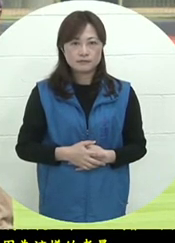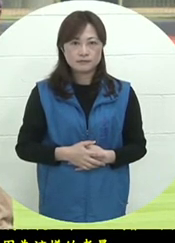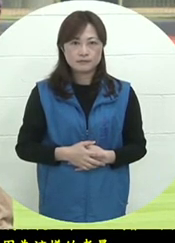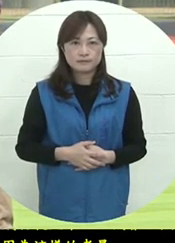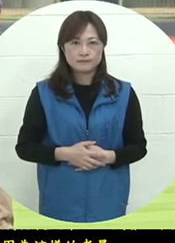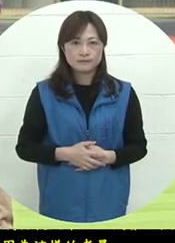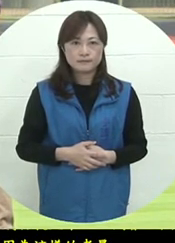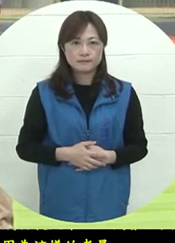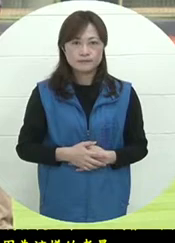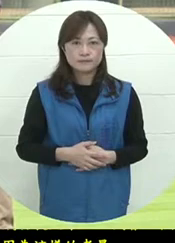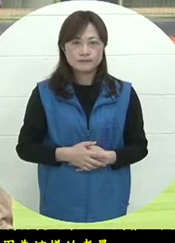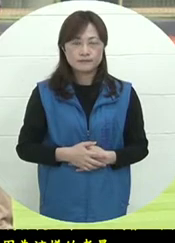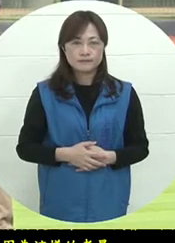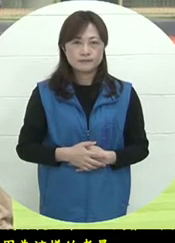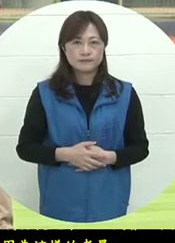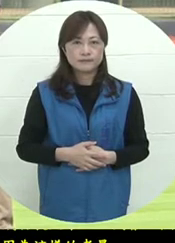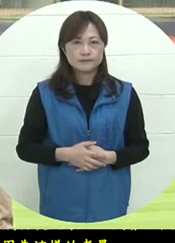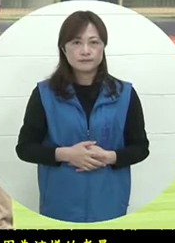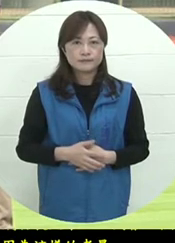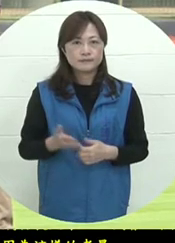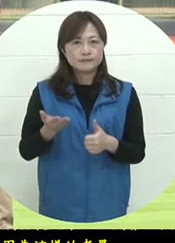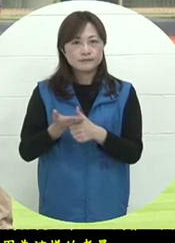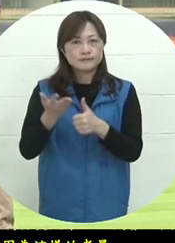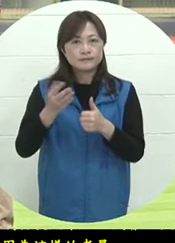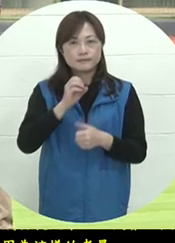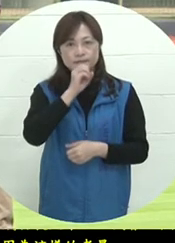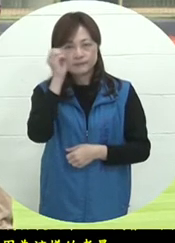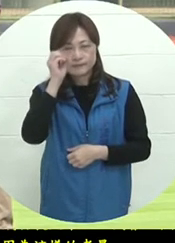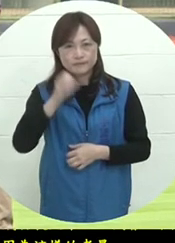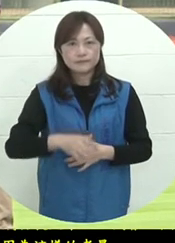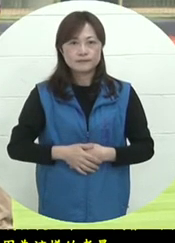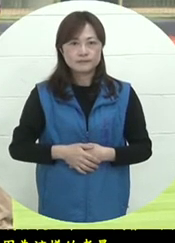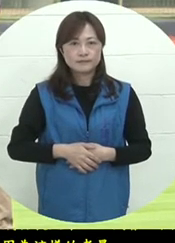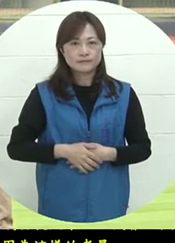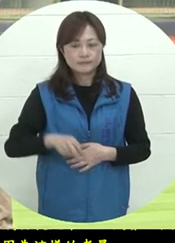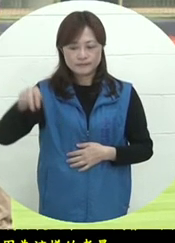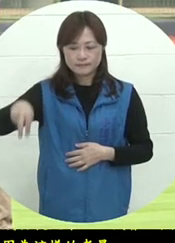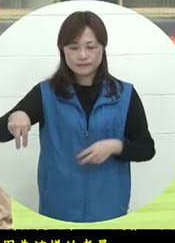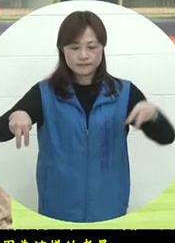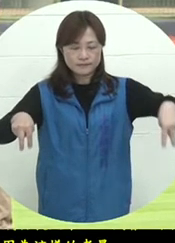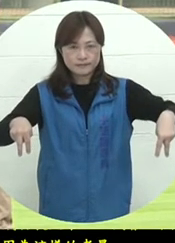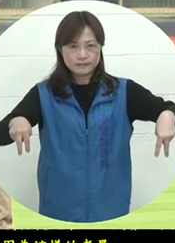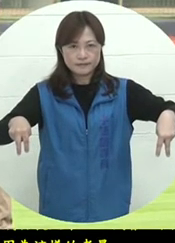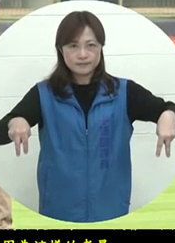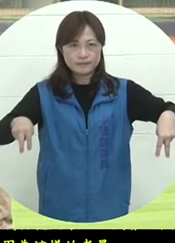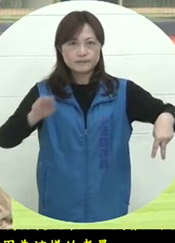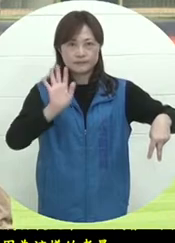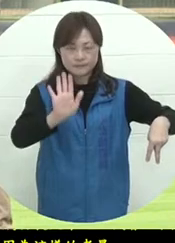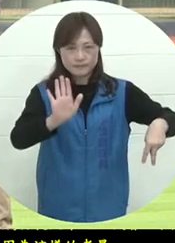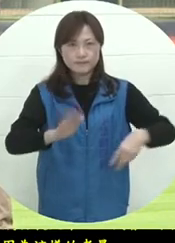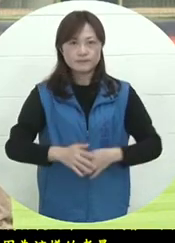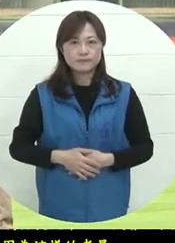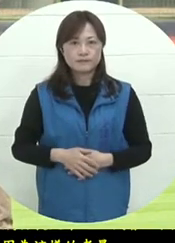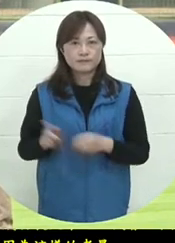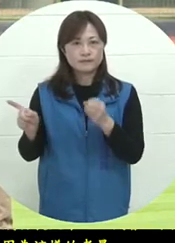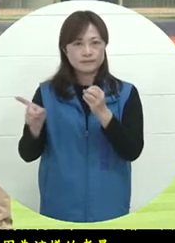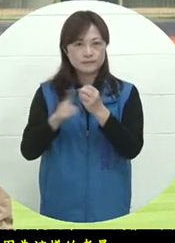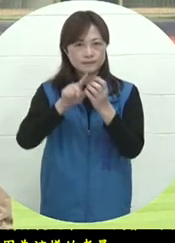With 5 men out and three players on the team , the Japanese team recovered one point. The current score is 3:5 and the fourth batsman is Nakano Kohei. Wow